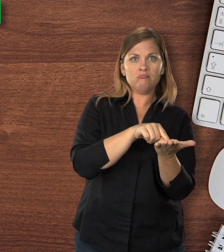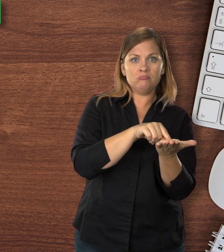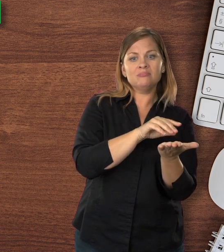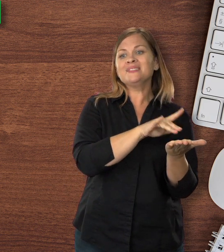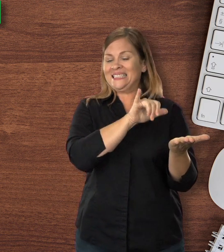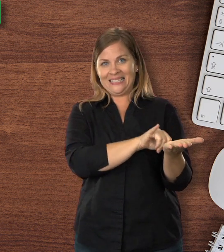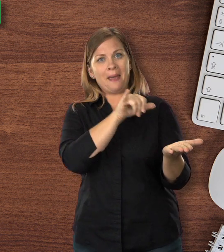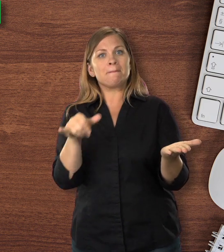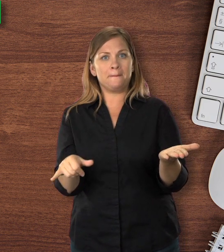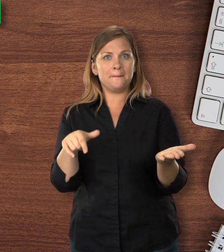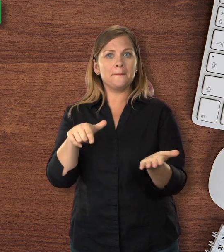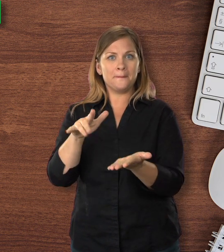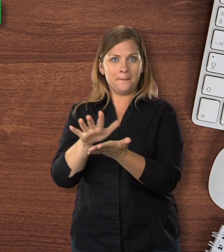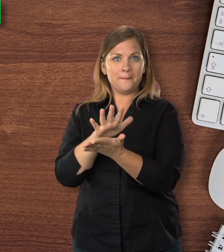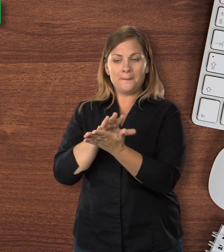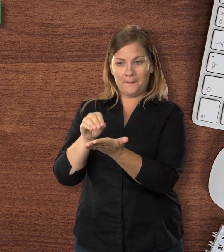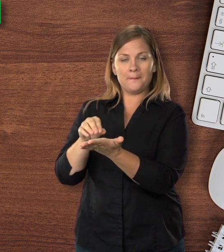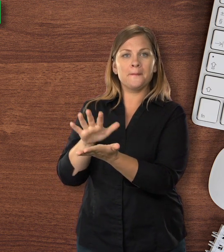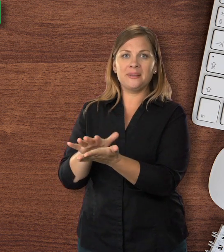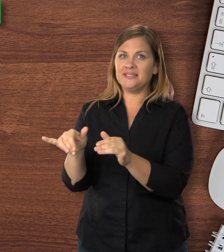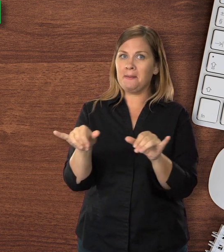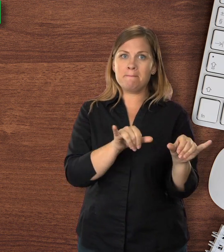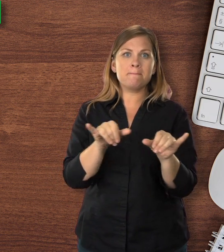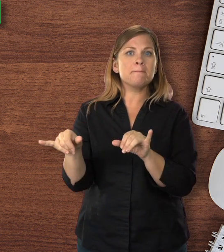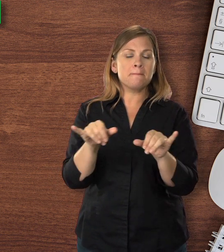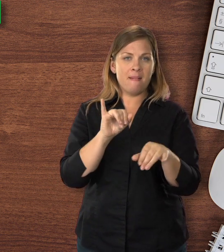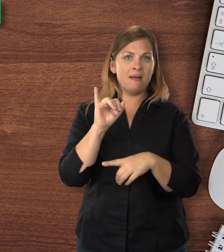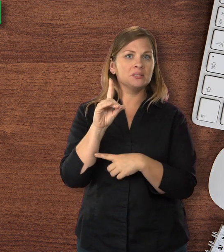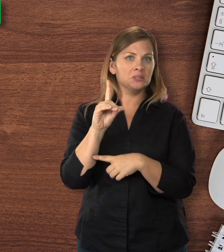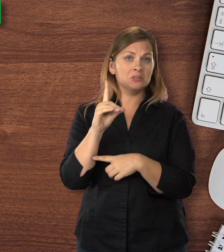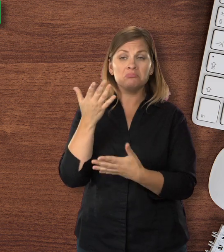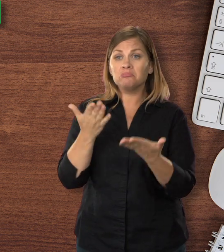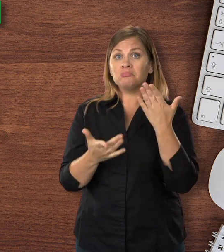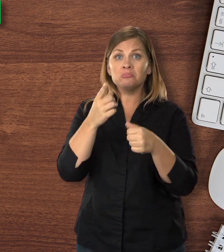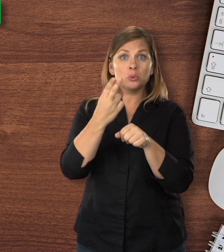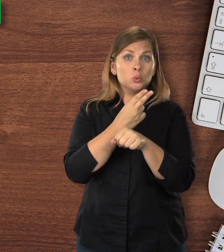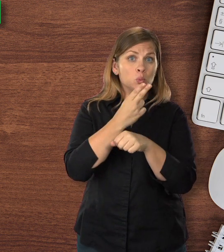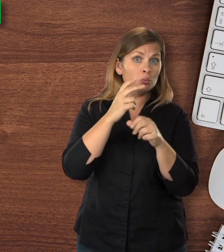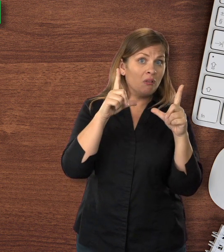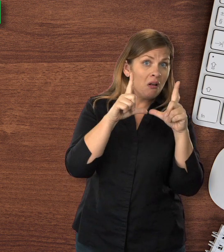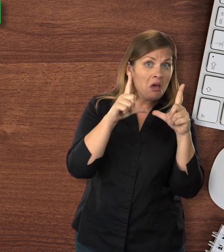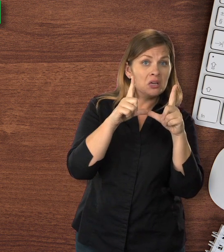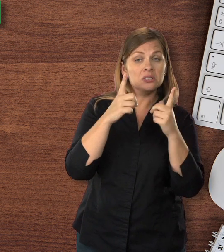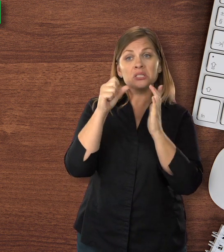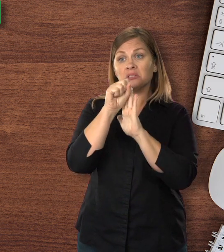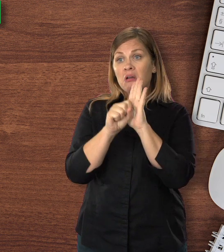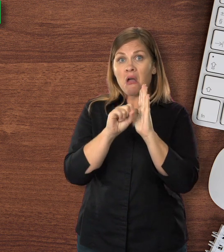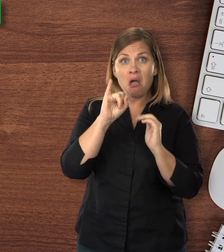or the last four digits of your Social Security number. Use the same number that you wrote on the application